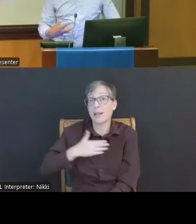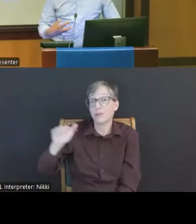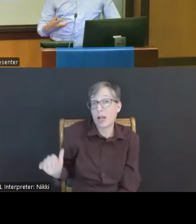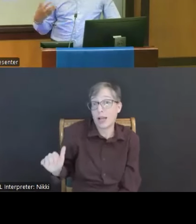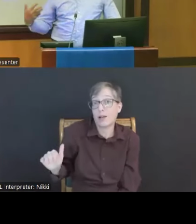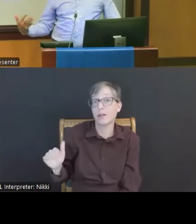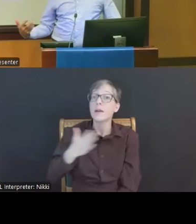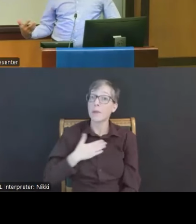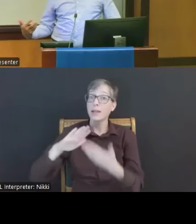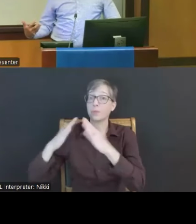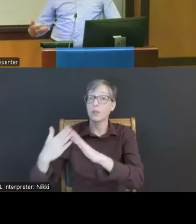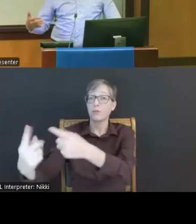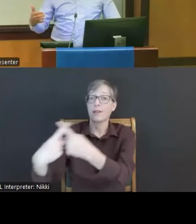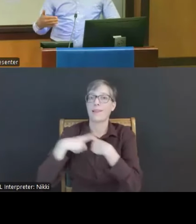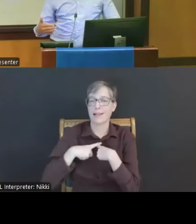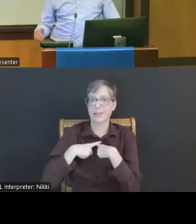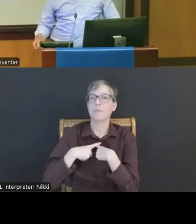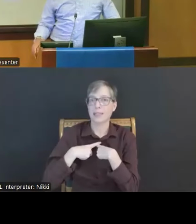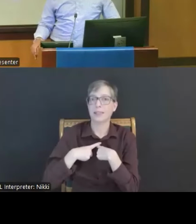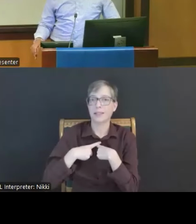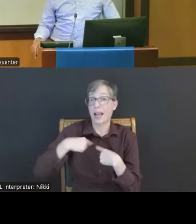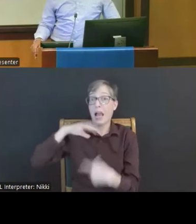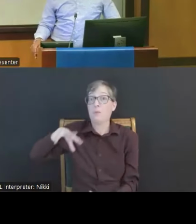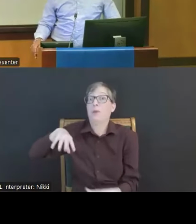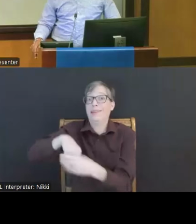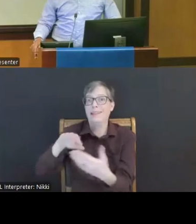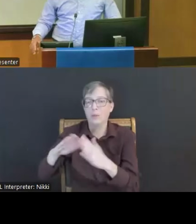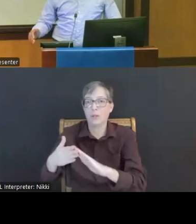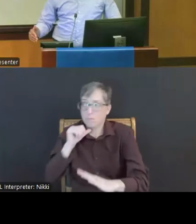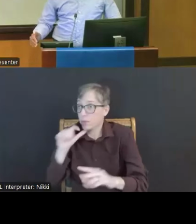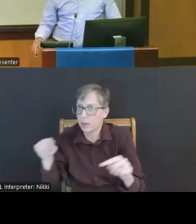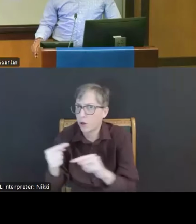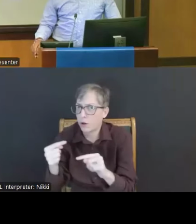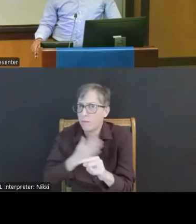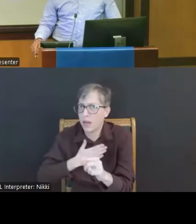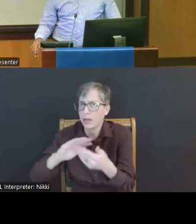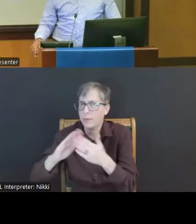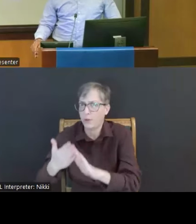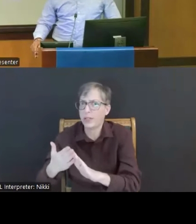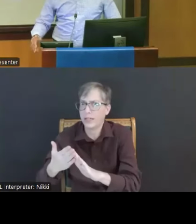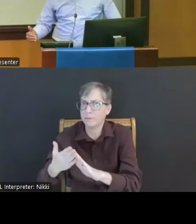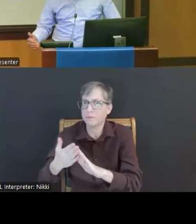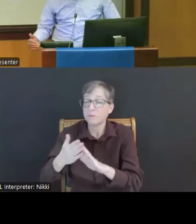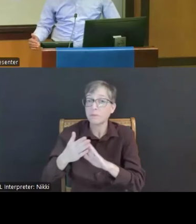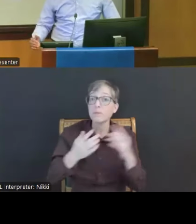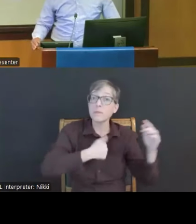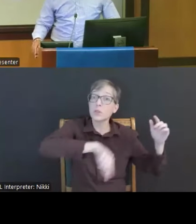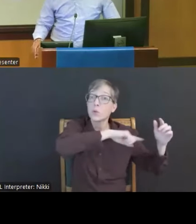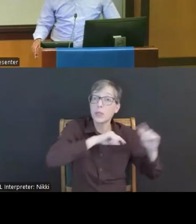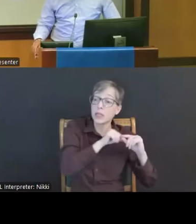because they're my community I'm part of this community I'm not going to do anything to hurt my community and once we continue to show them that this group is growing this group has the